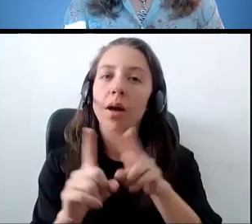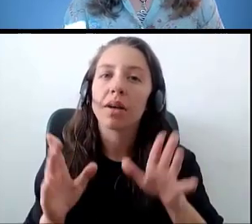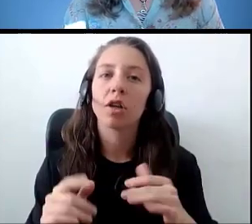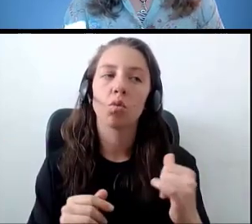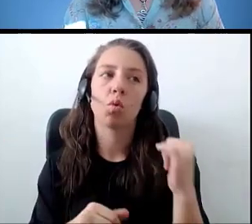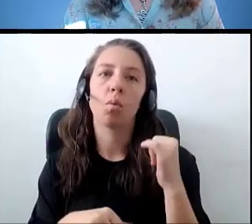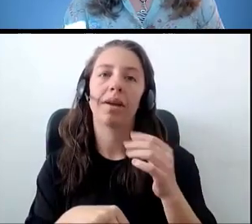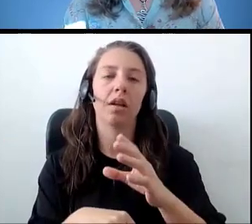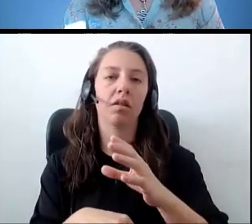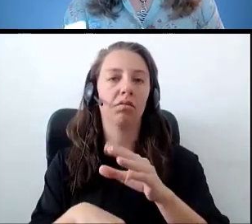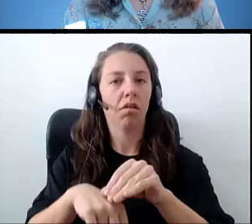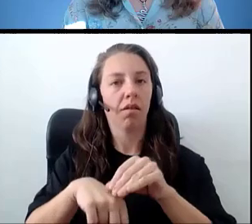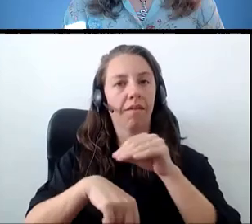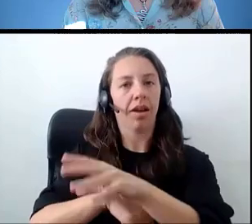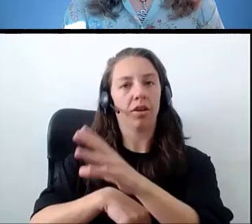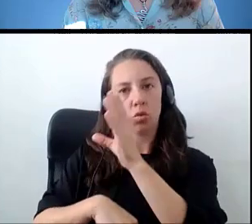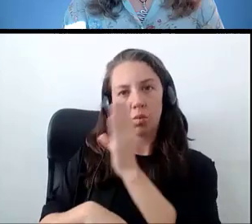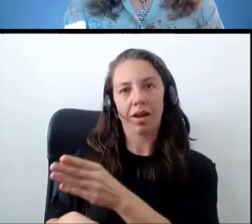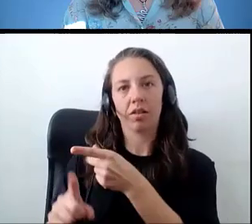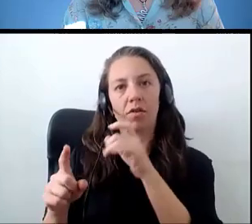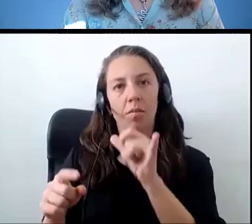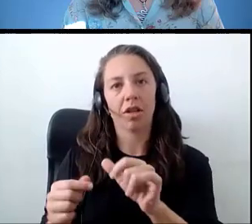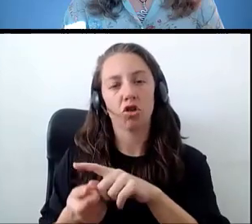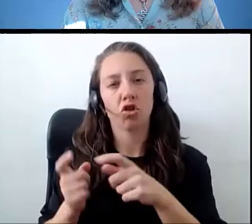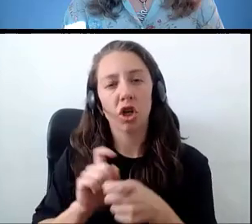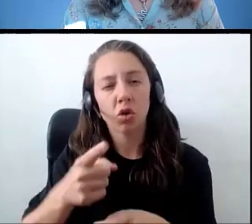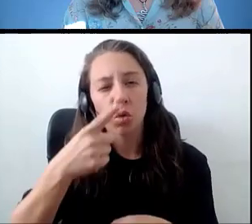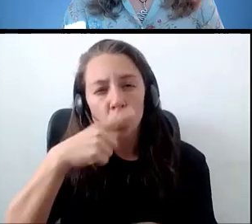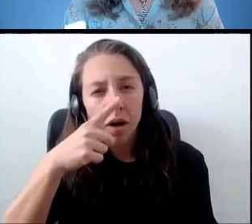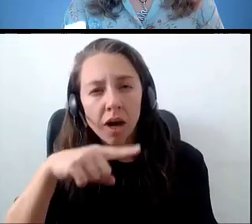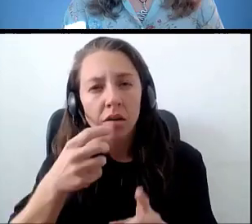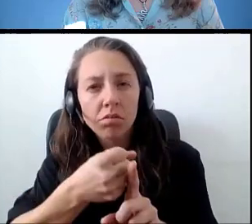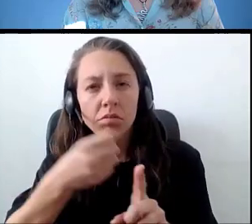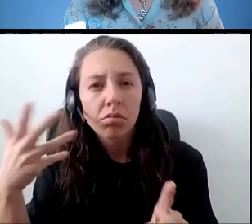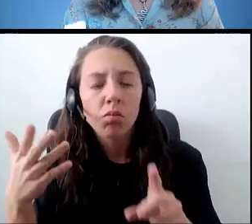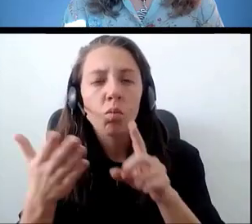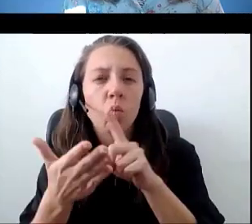by this change, so do you mind elaborating on what is impacted by these changes?